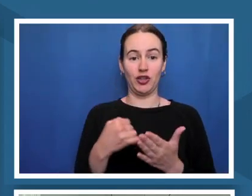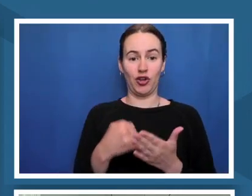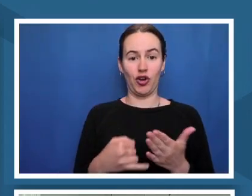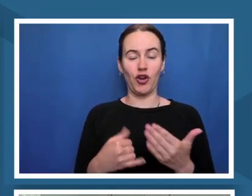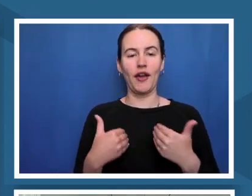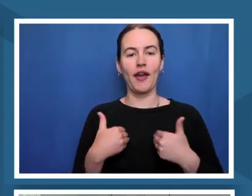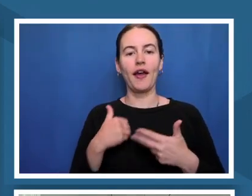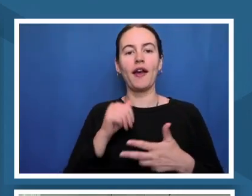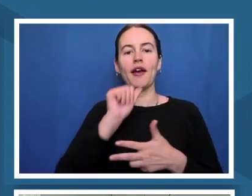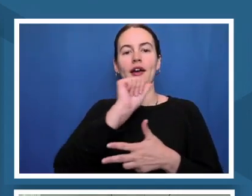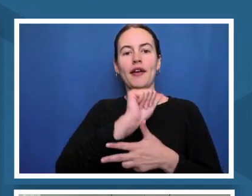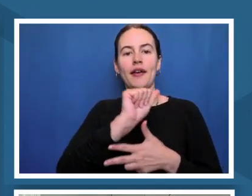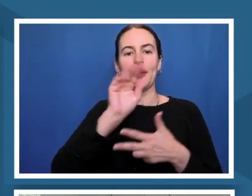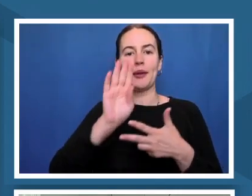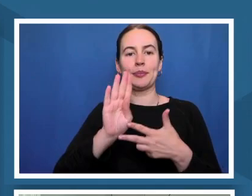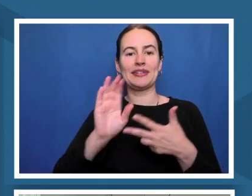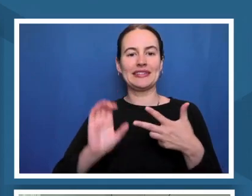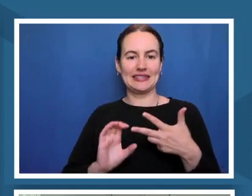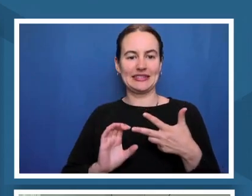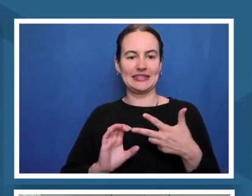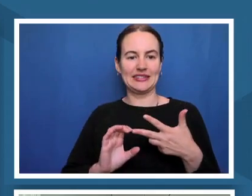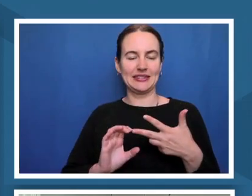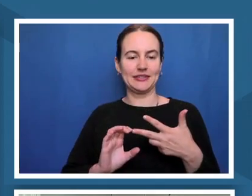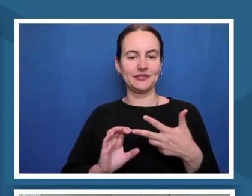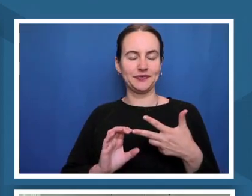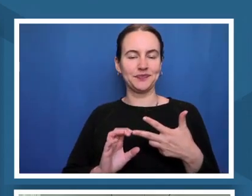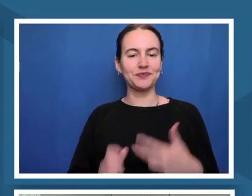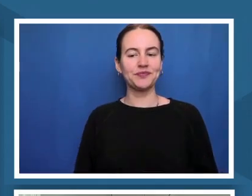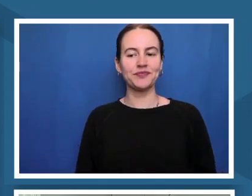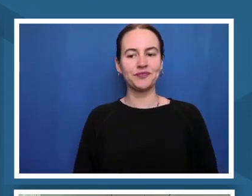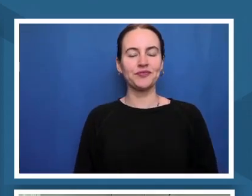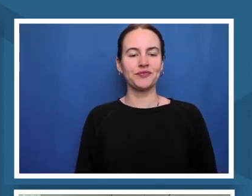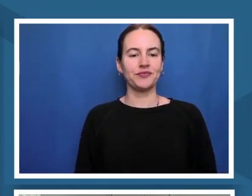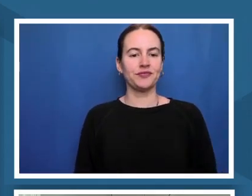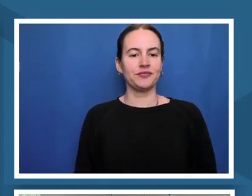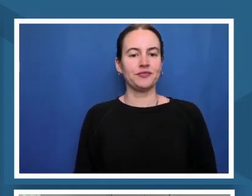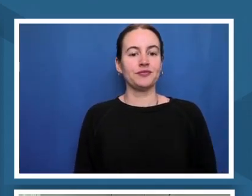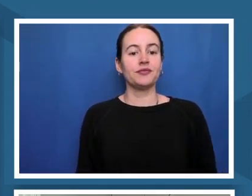and c from left to right on the screen